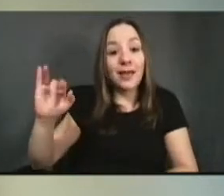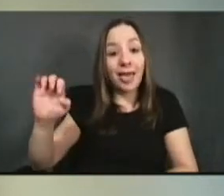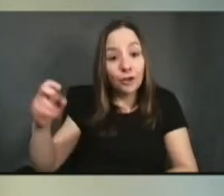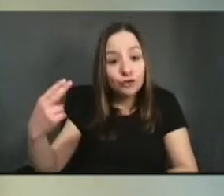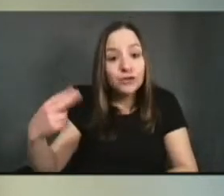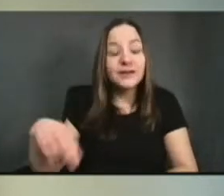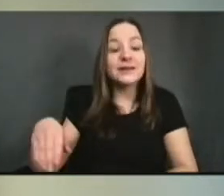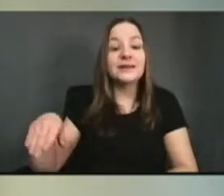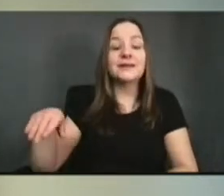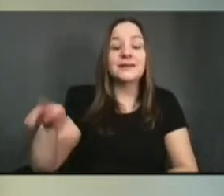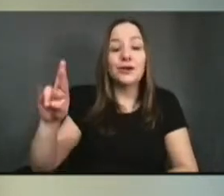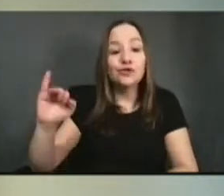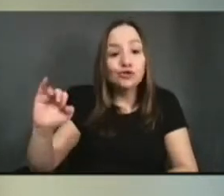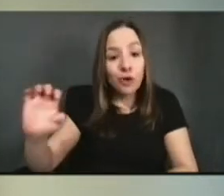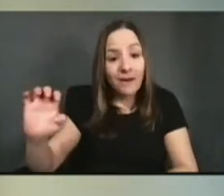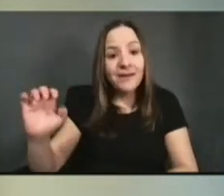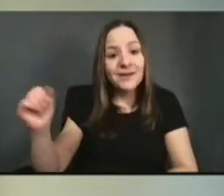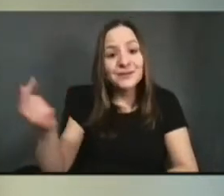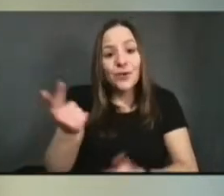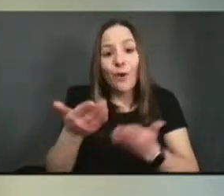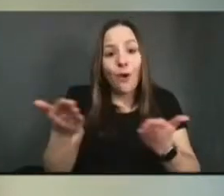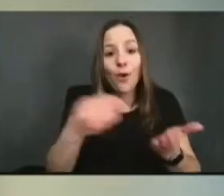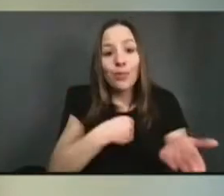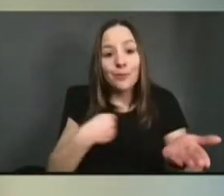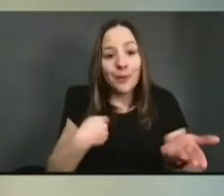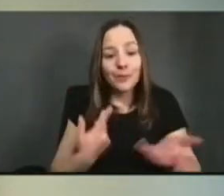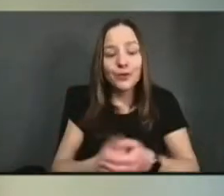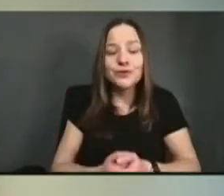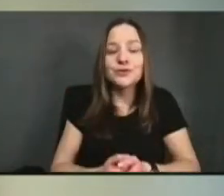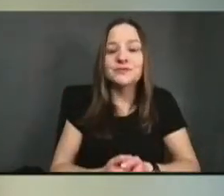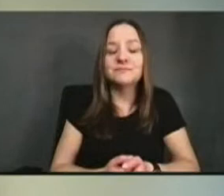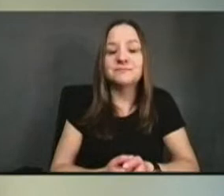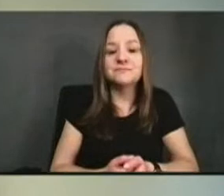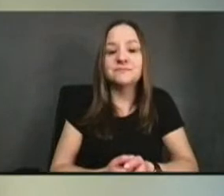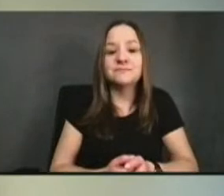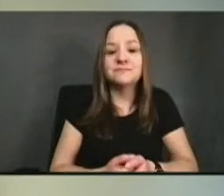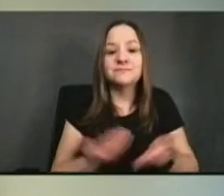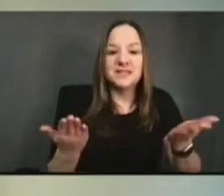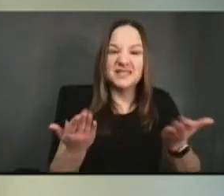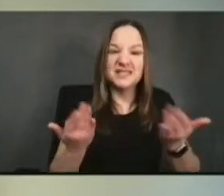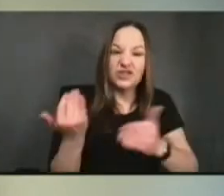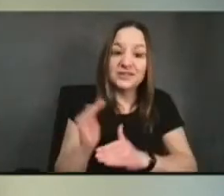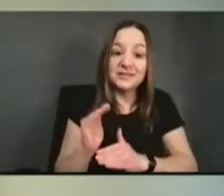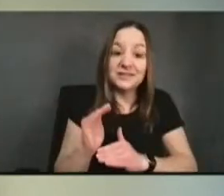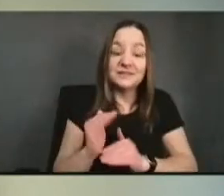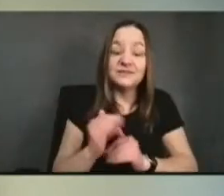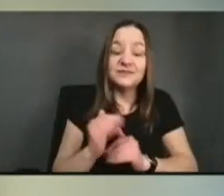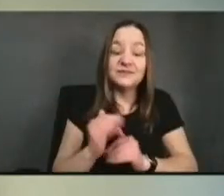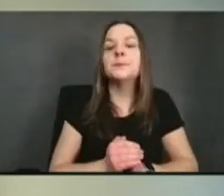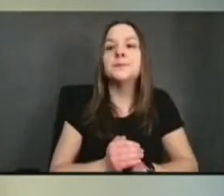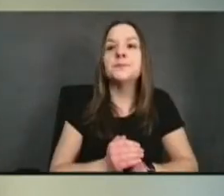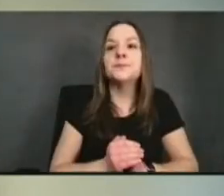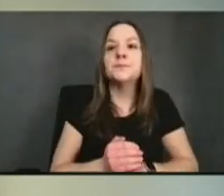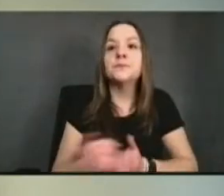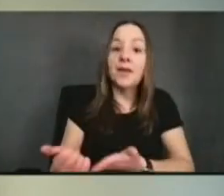Ridge to Council member Rice and Dr Kroll and all the members.